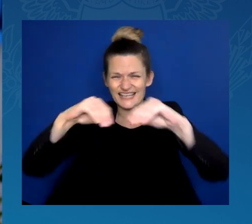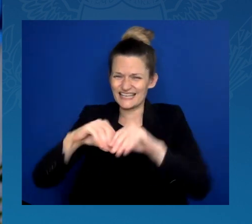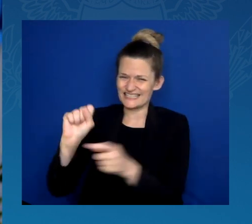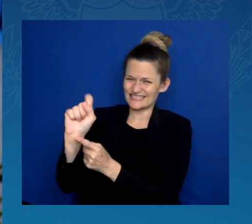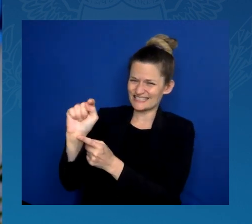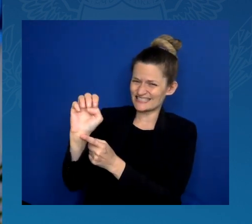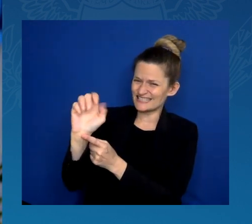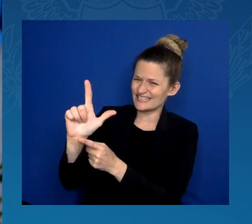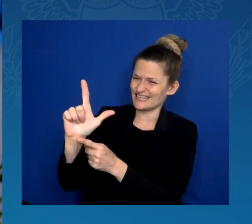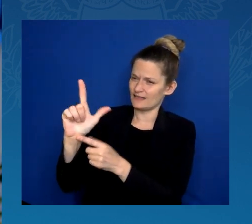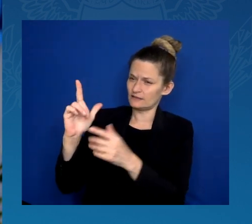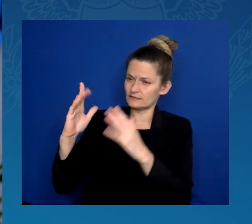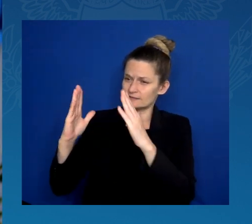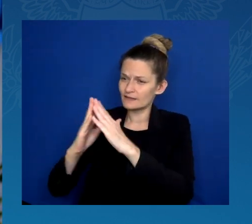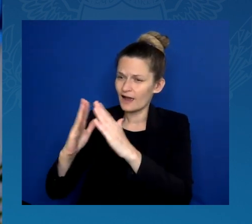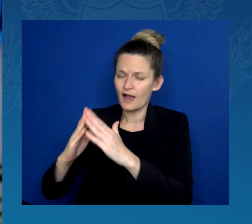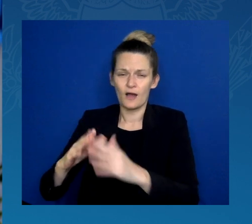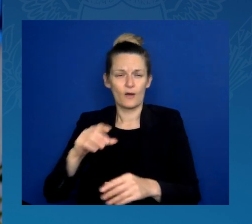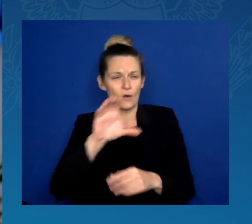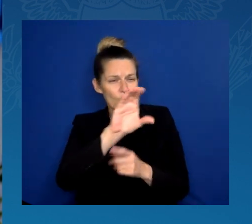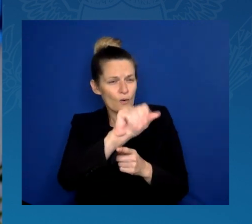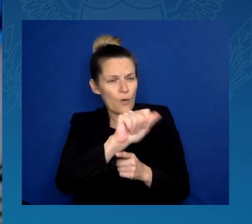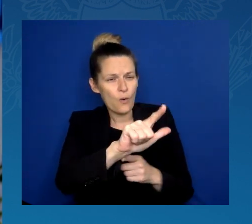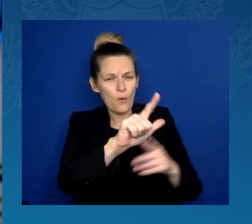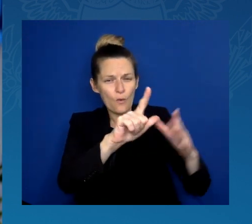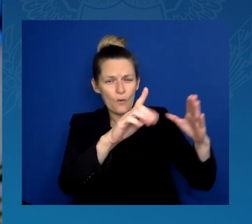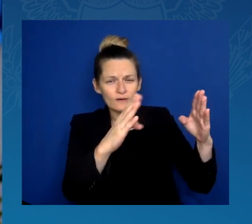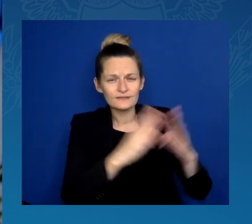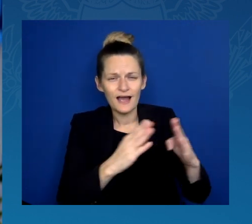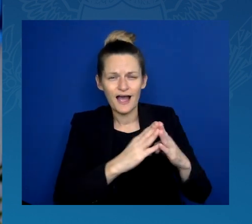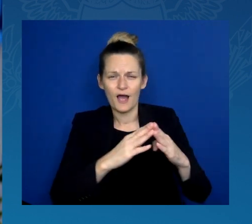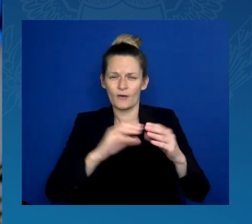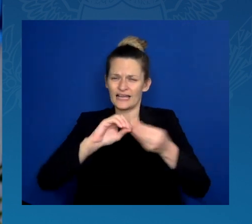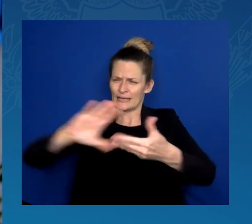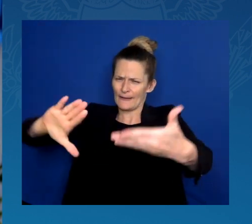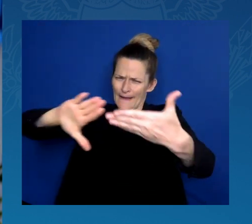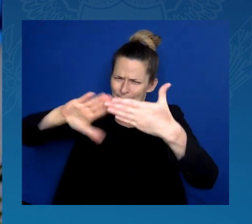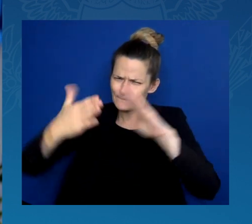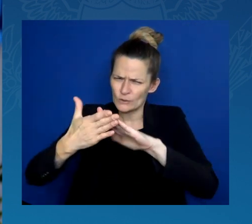and jobs in communities with skilled workers who are ready, willing,